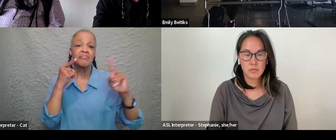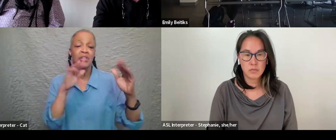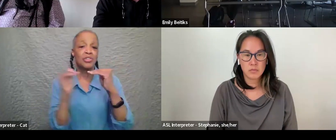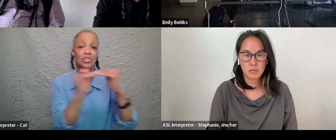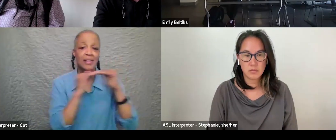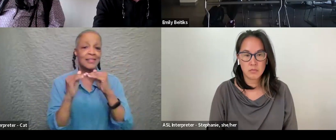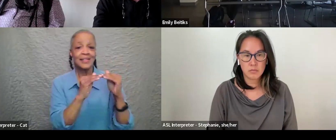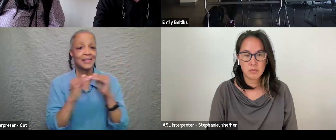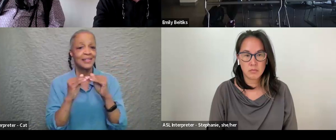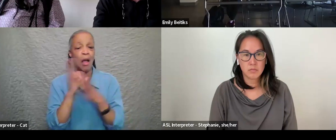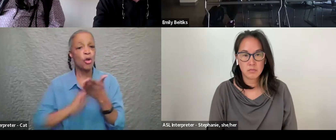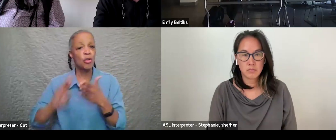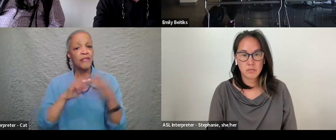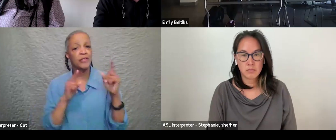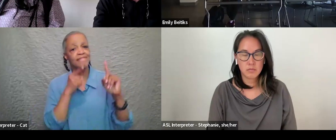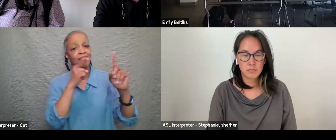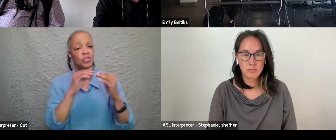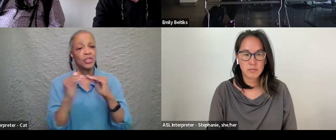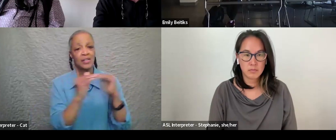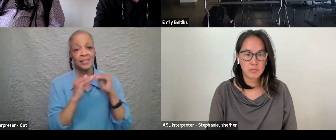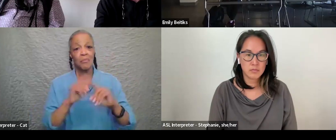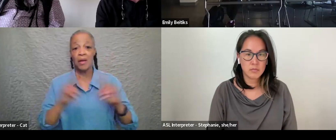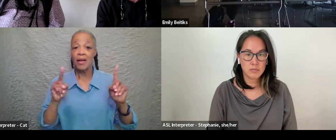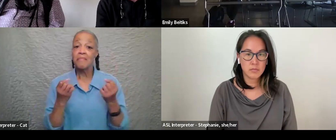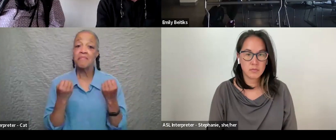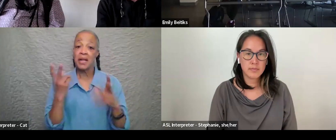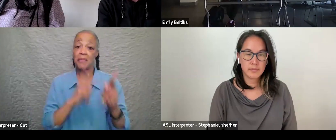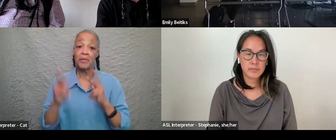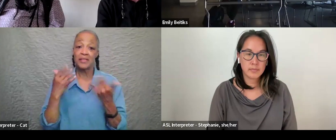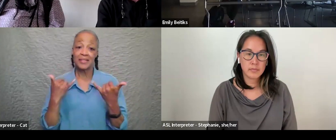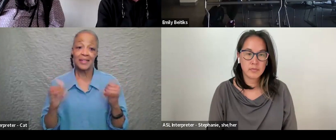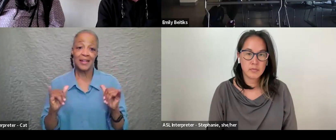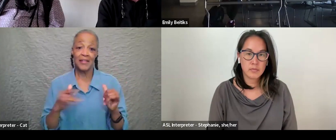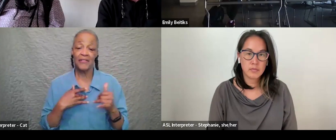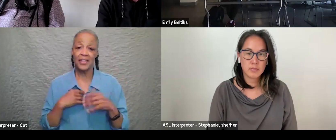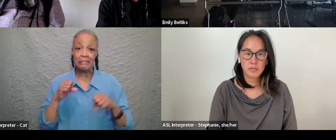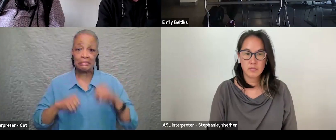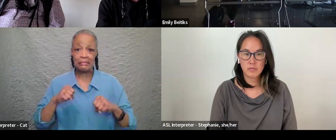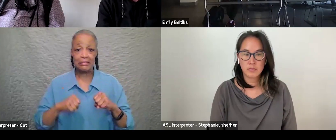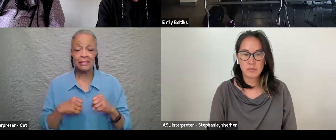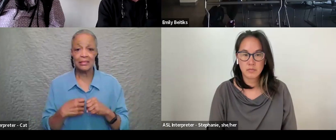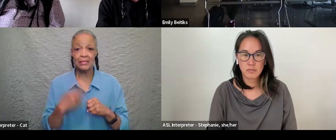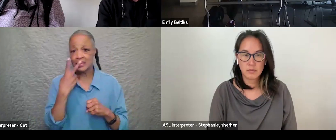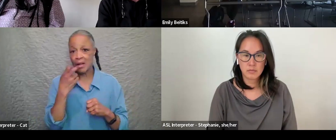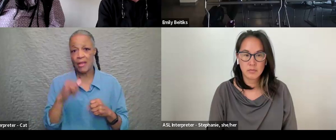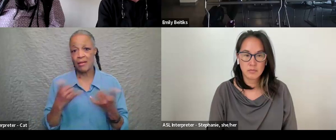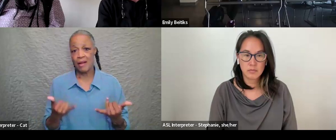But a lot of people really have their doubts after going through this.